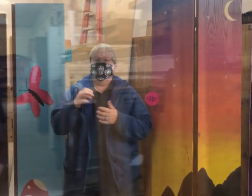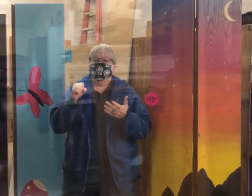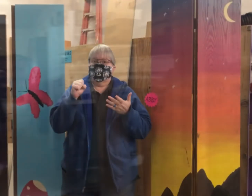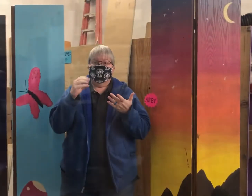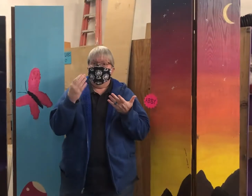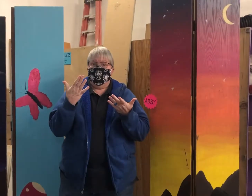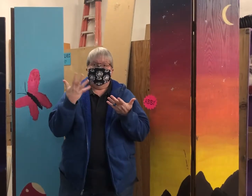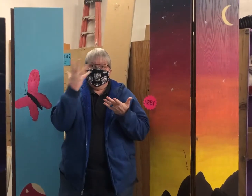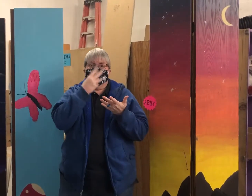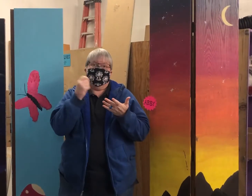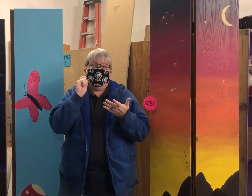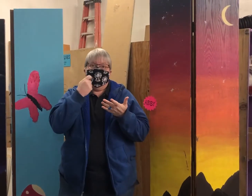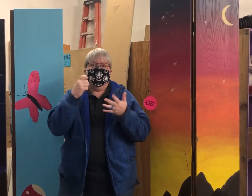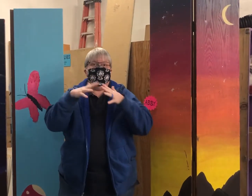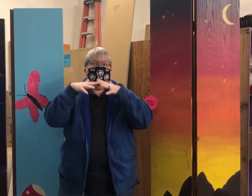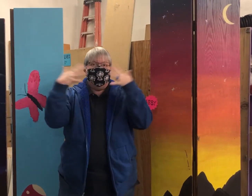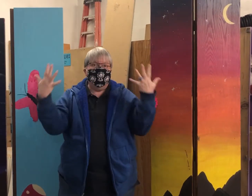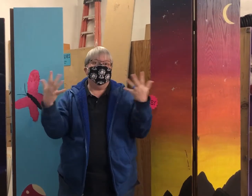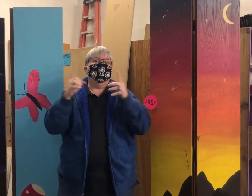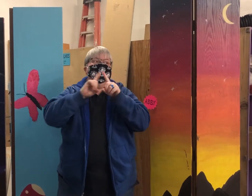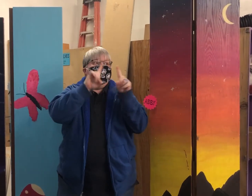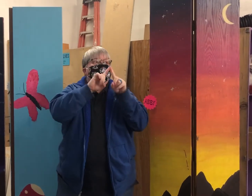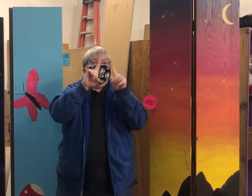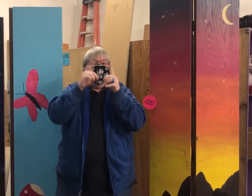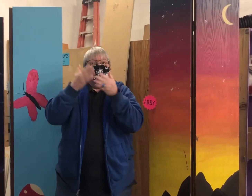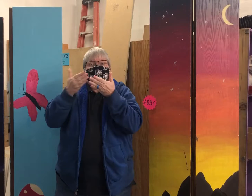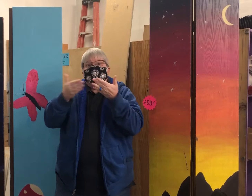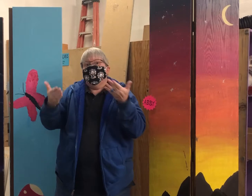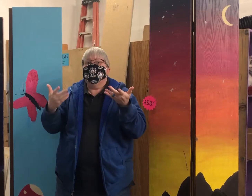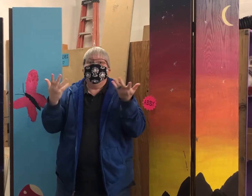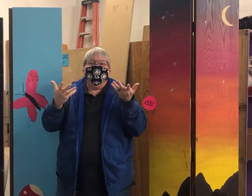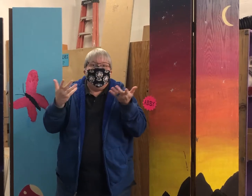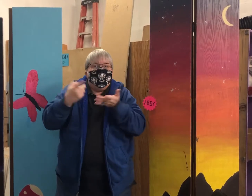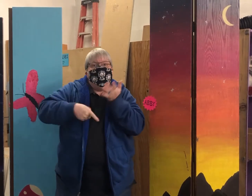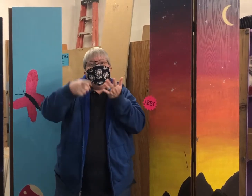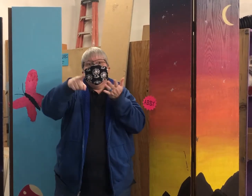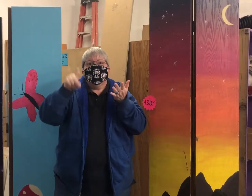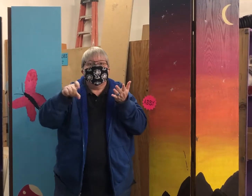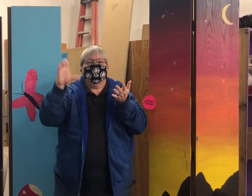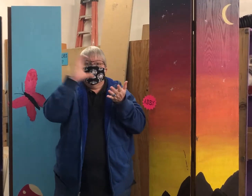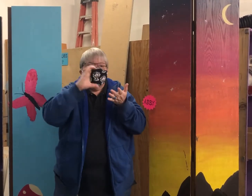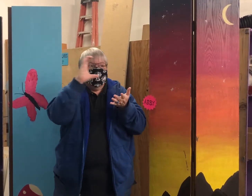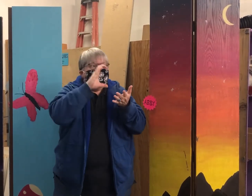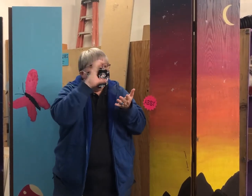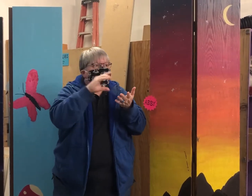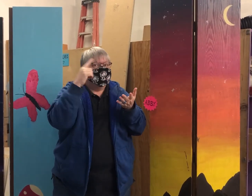Yeah, so pretty cool. A lot of different things, you know for whatever you're needing.